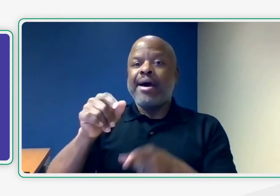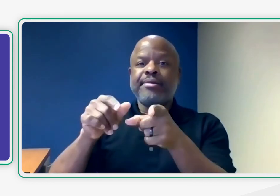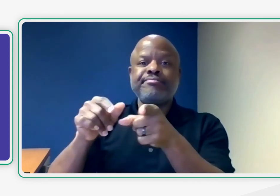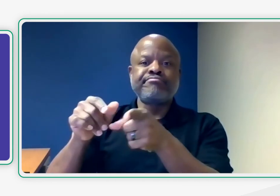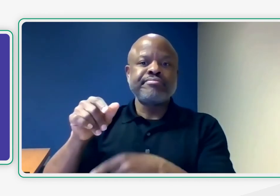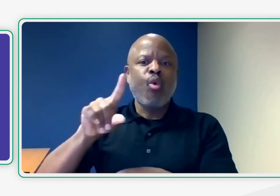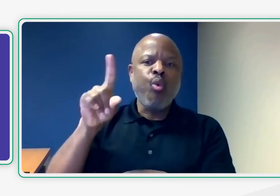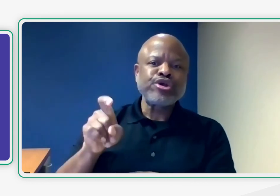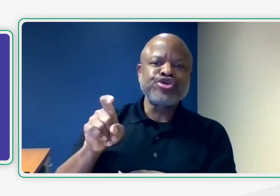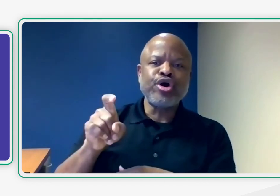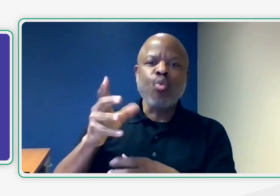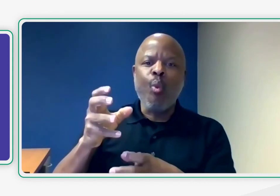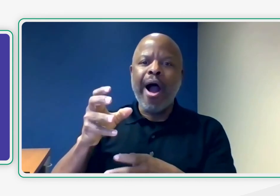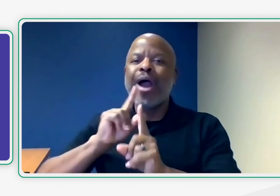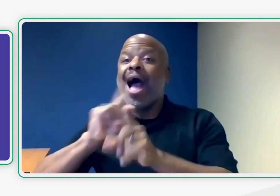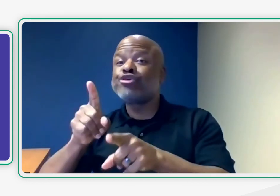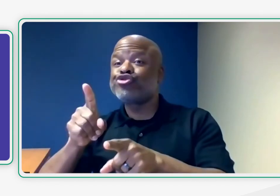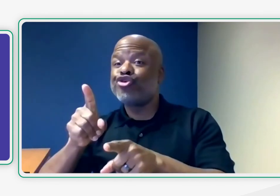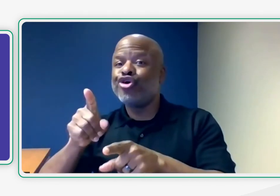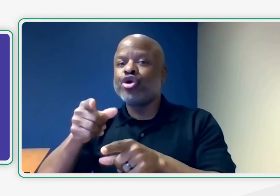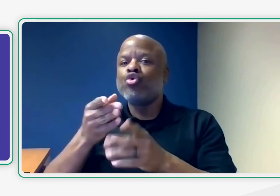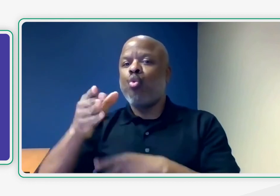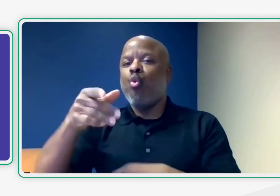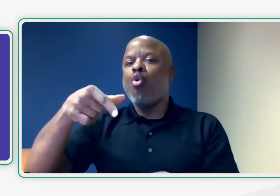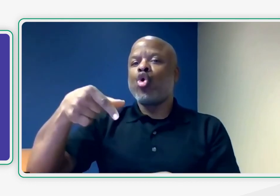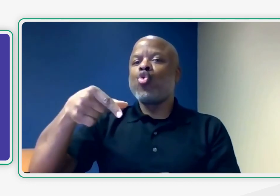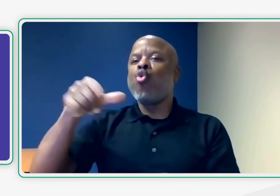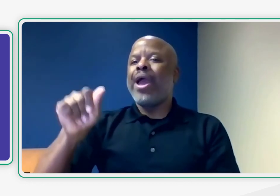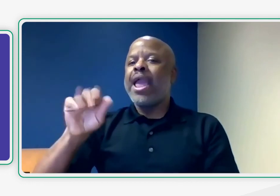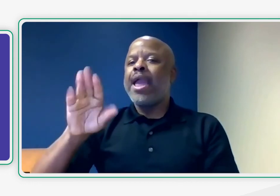challenges to the question that you may have there.